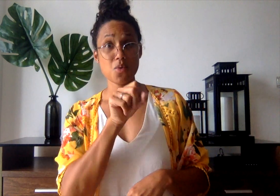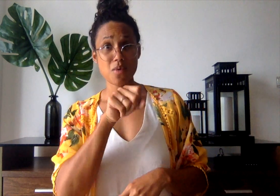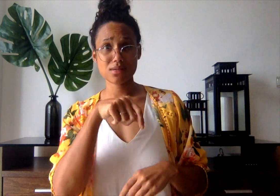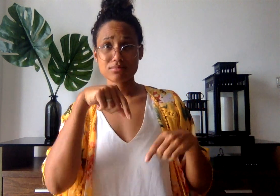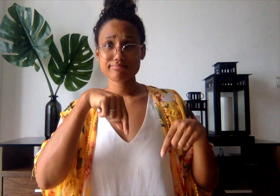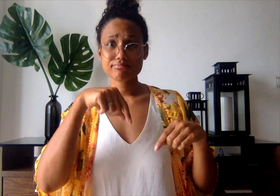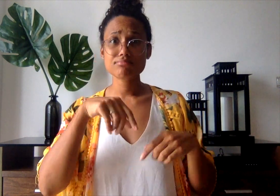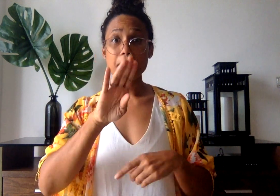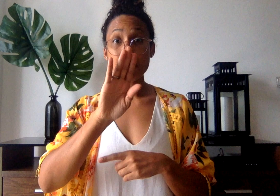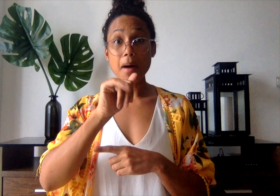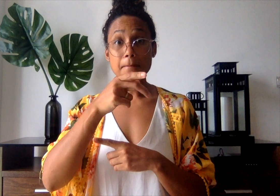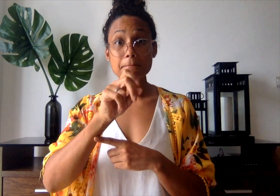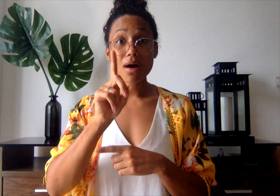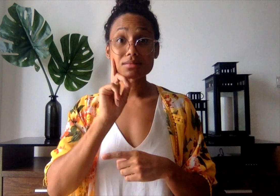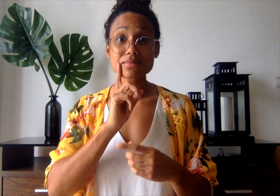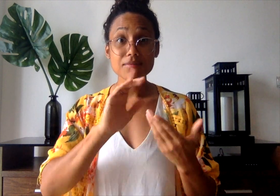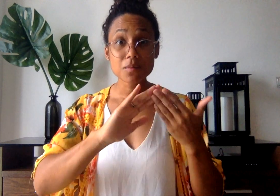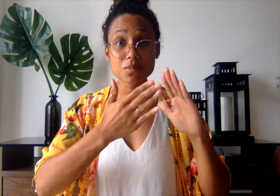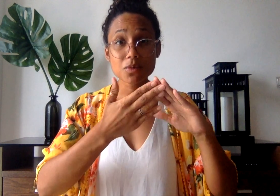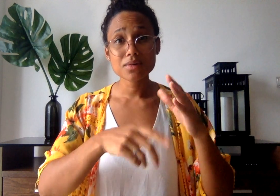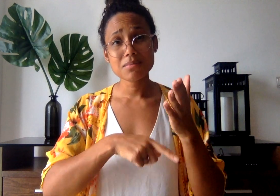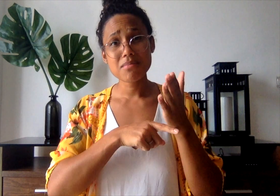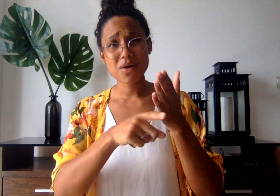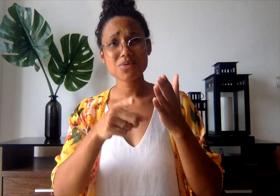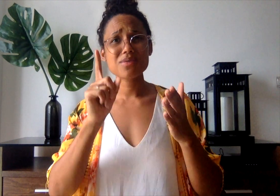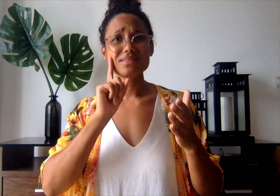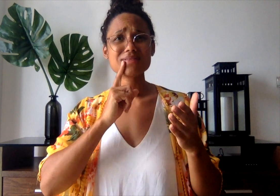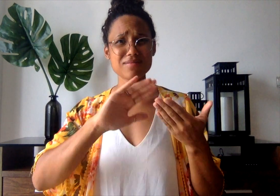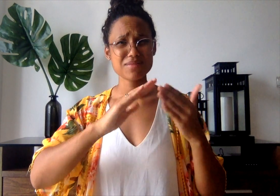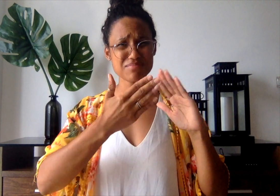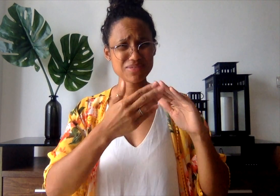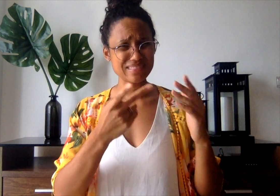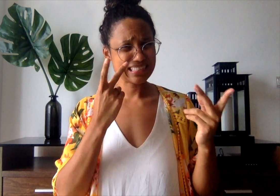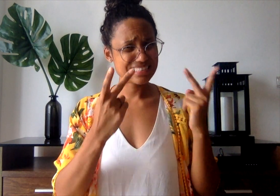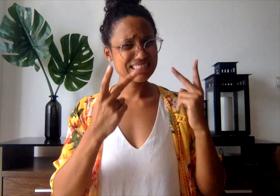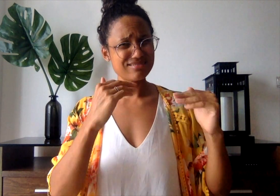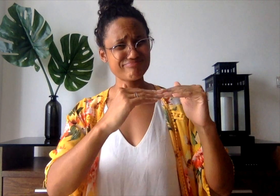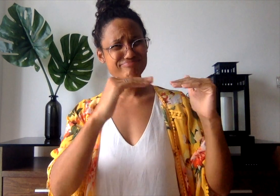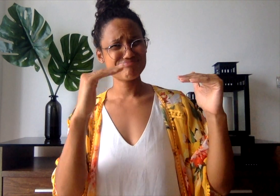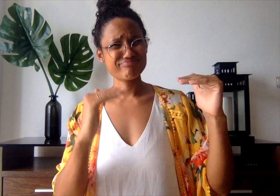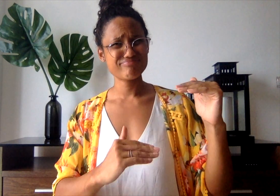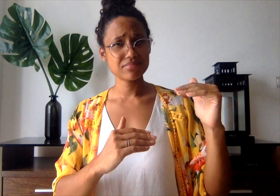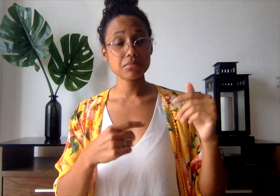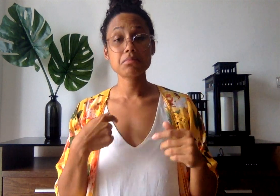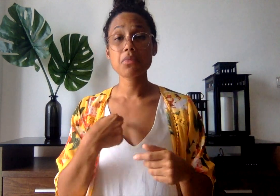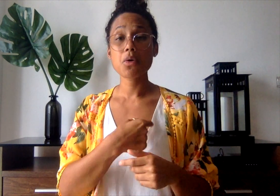However, here in the U.S. the BIPOC Deaf community and other minority Deaf communities are still marginalized.